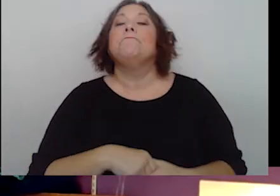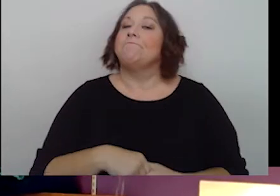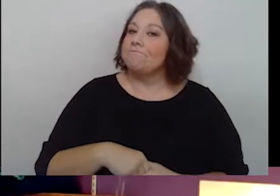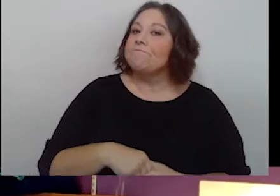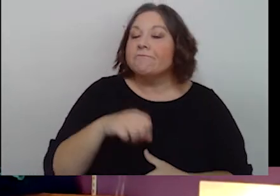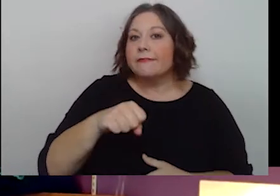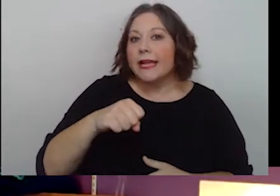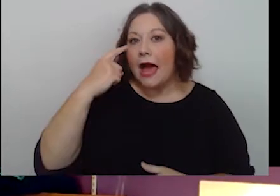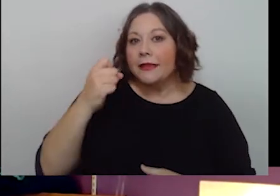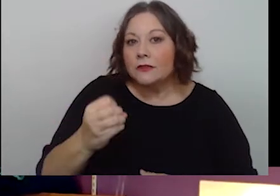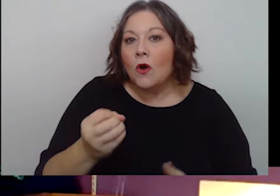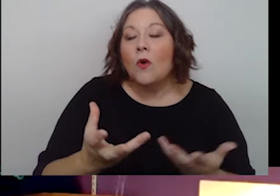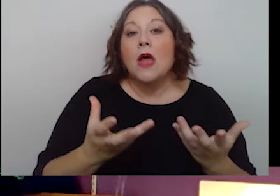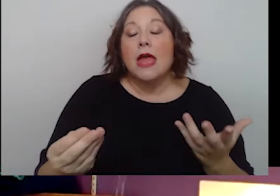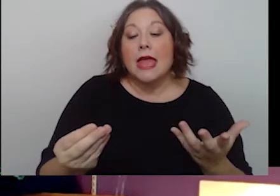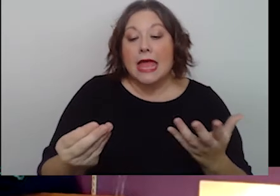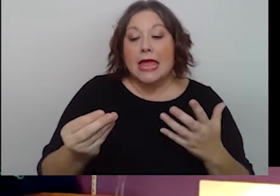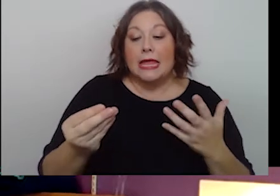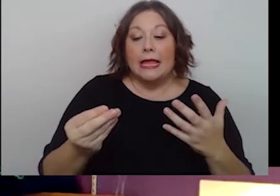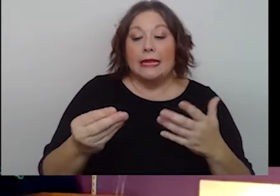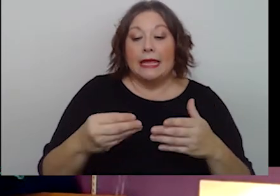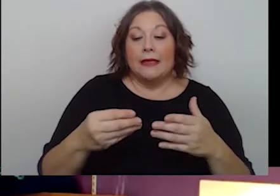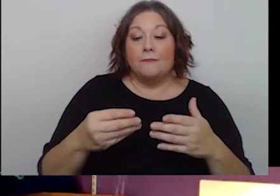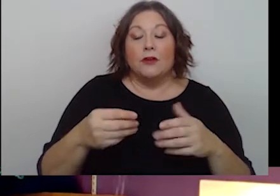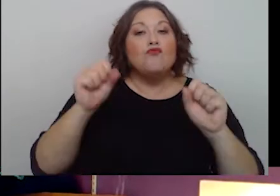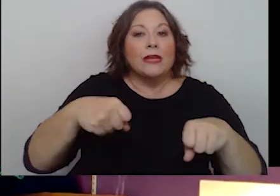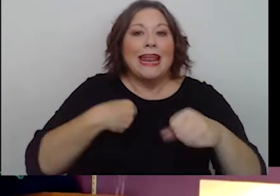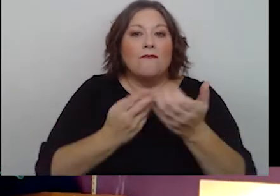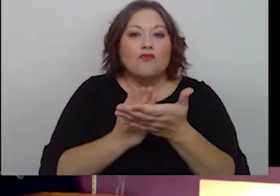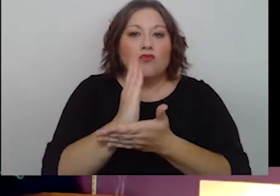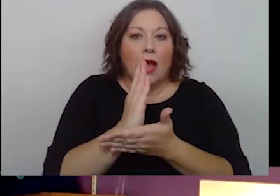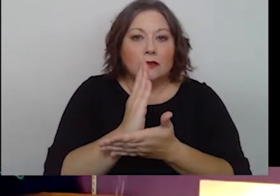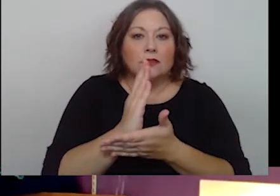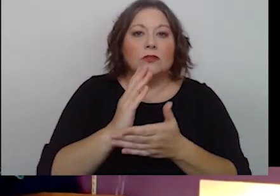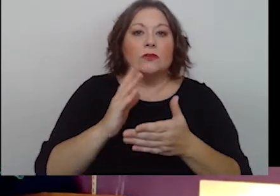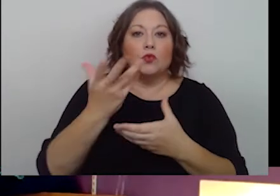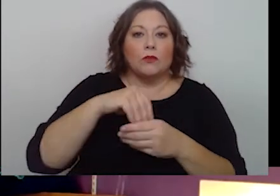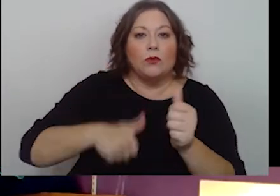Paul: Yeah I think it is, and I think that it ends up giving you the rights to be able to have updates too.